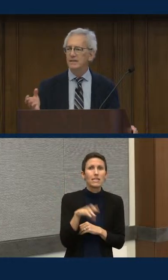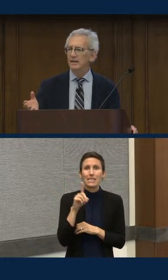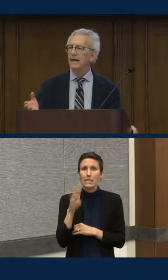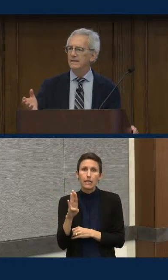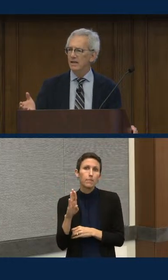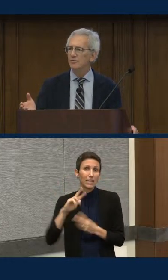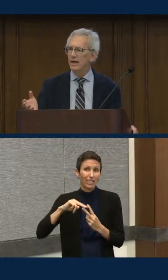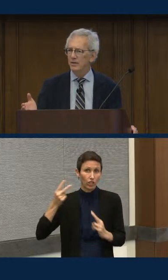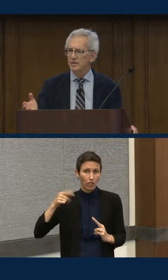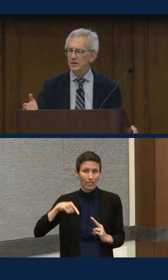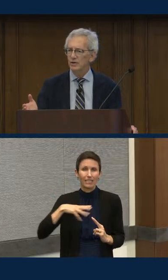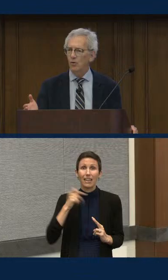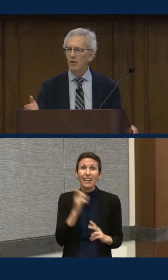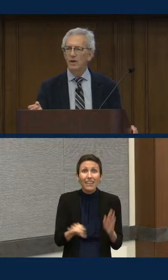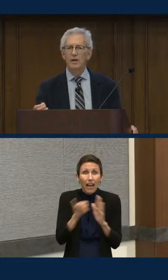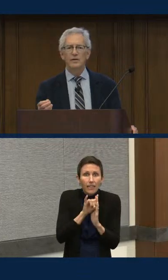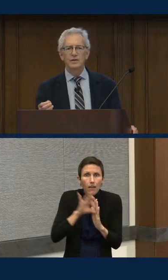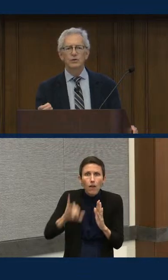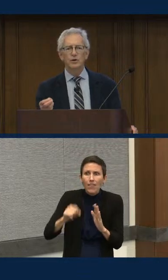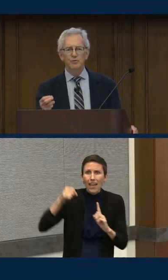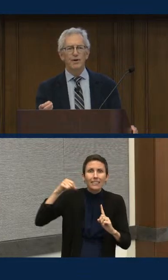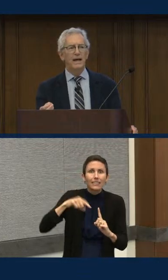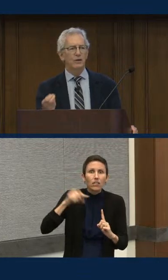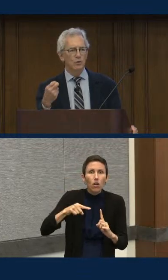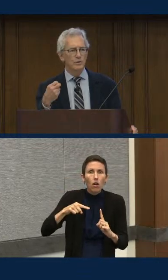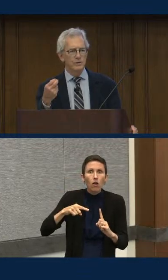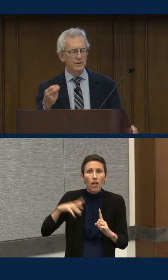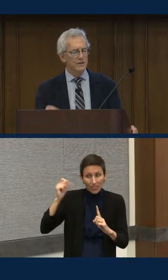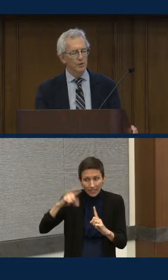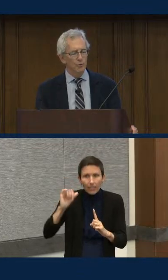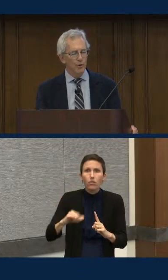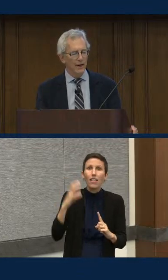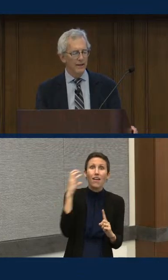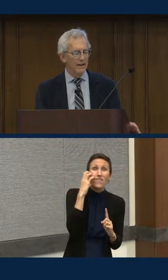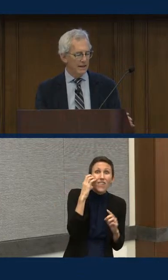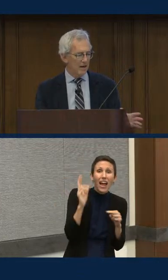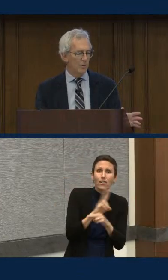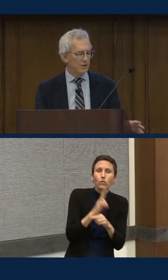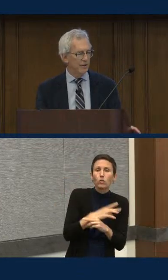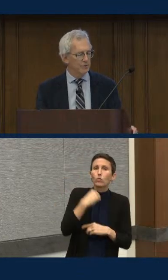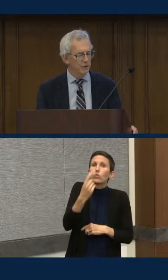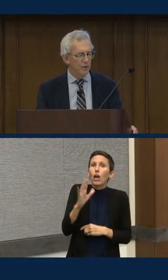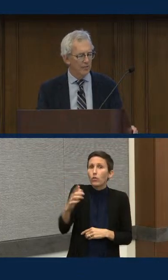the signal. The signal that fat uses to tell your brain how much